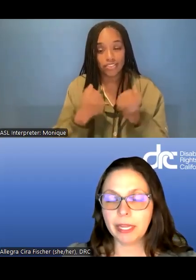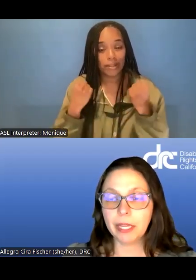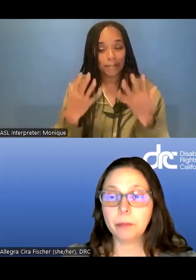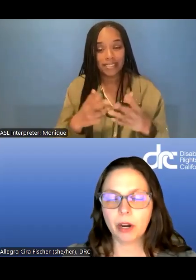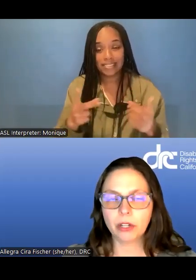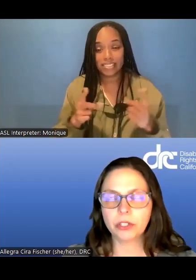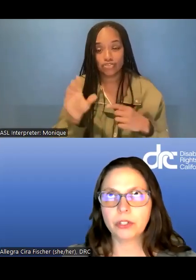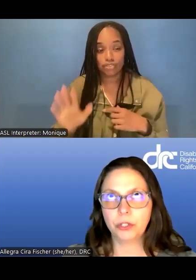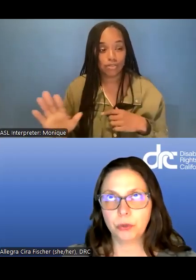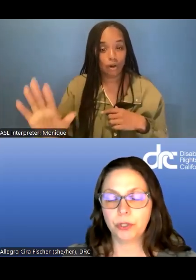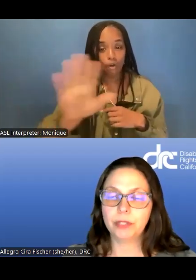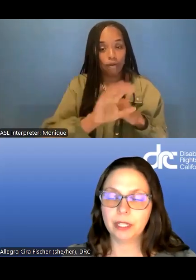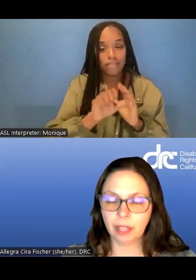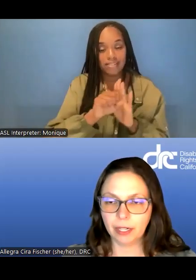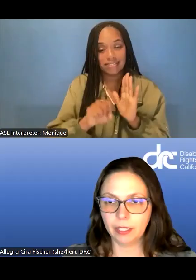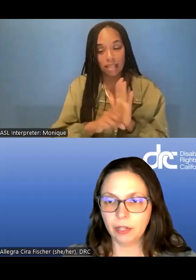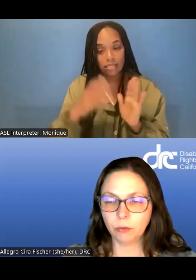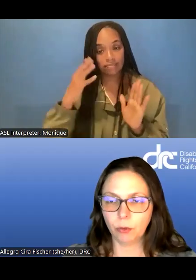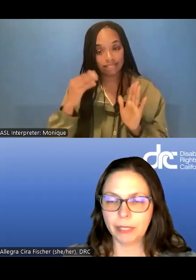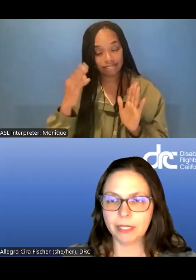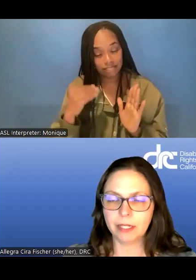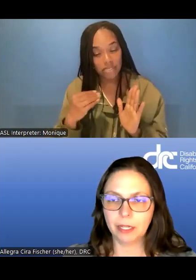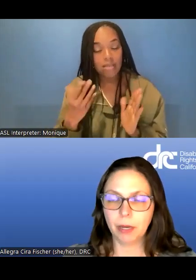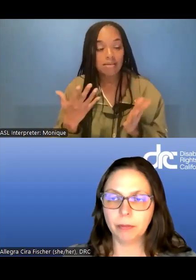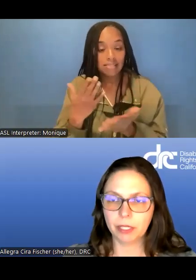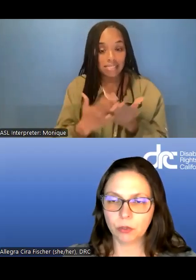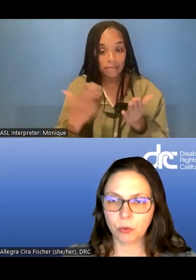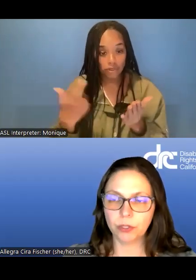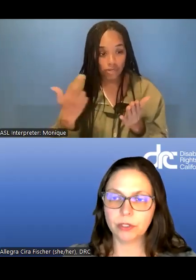In part due to declining enrollment in public schools,